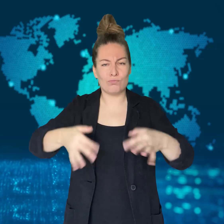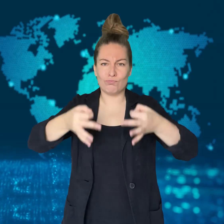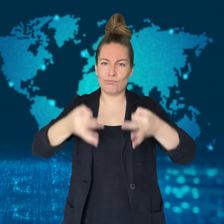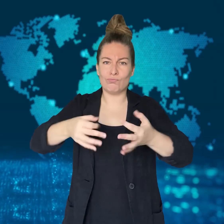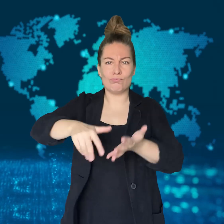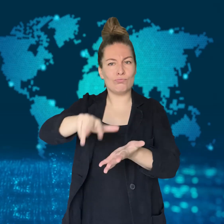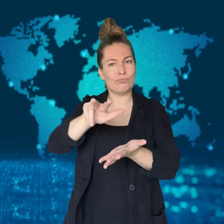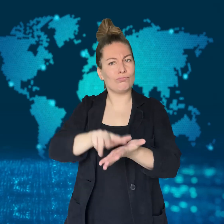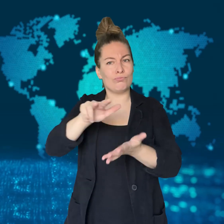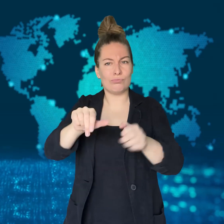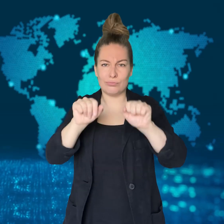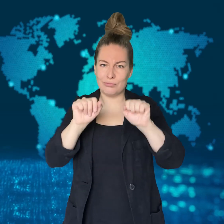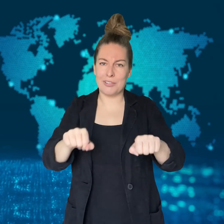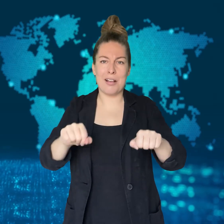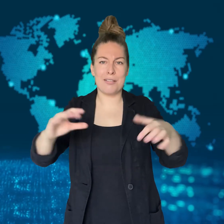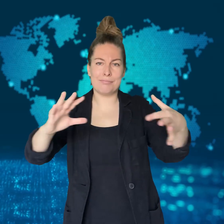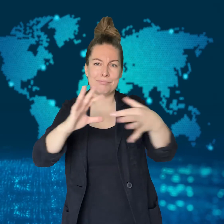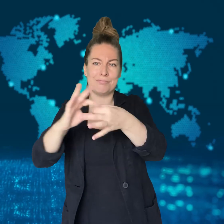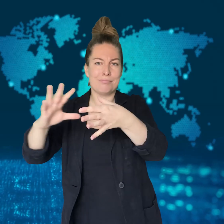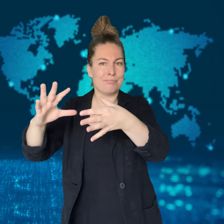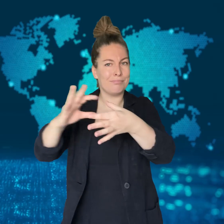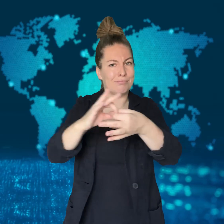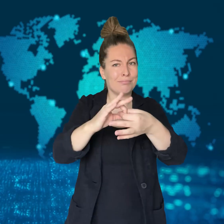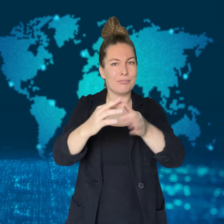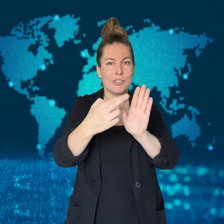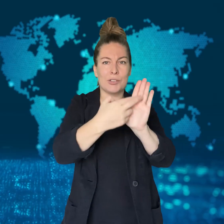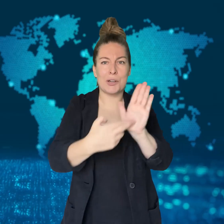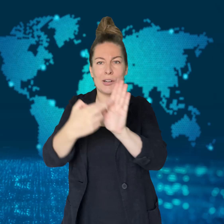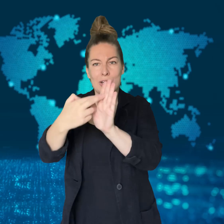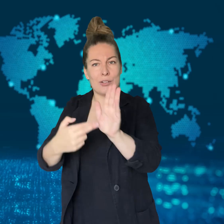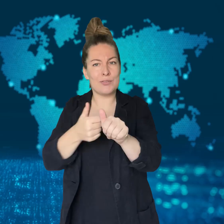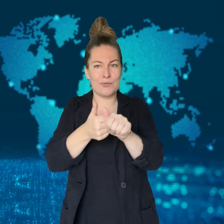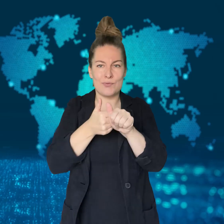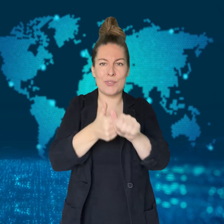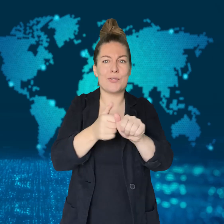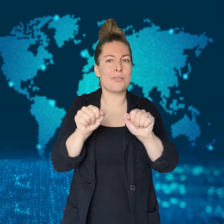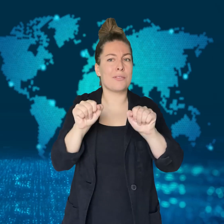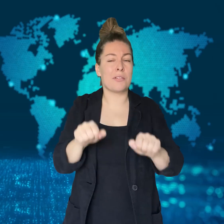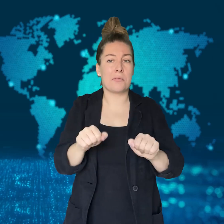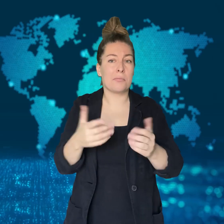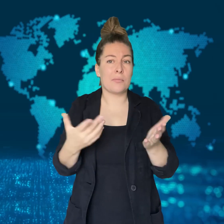but the court ruled they can be followed along with those guidelines.